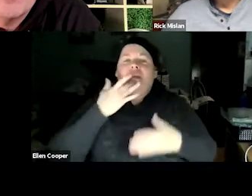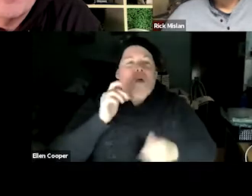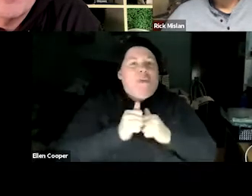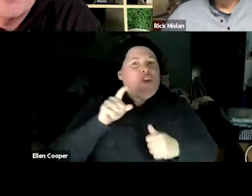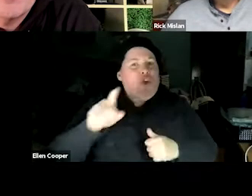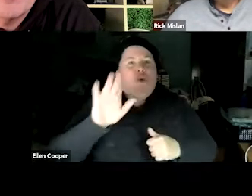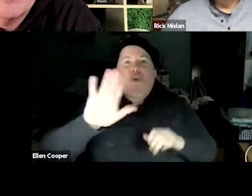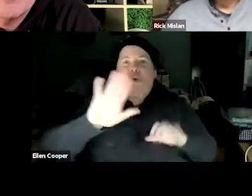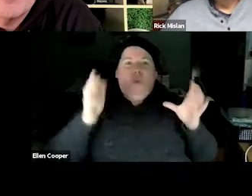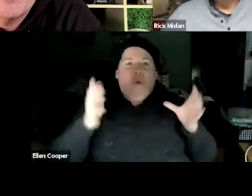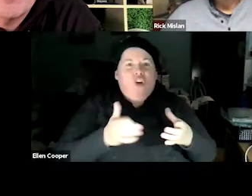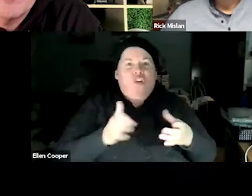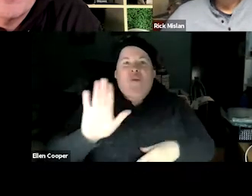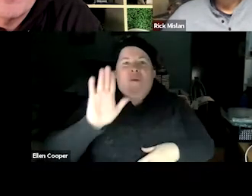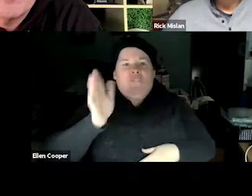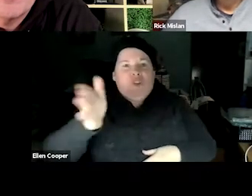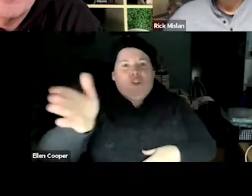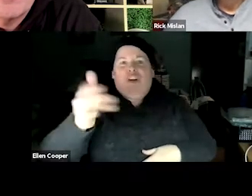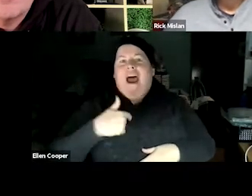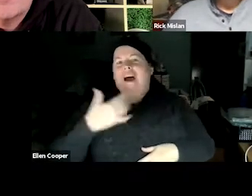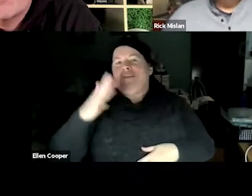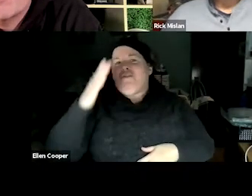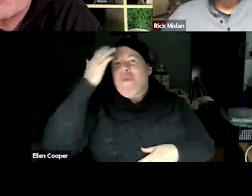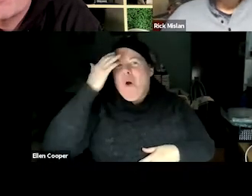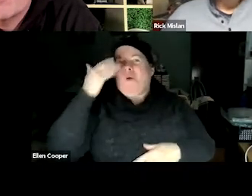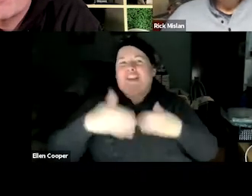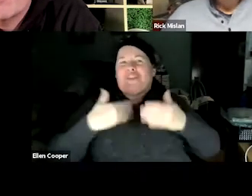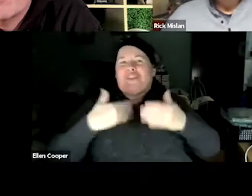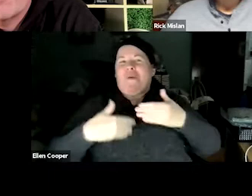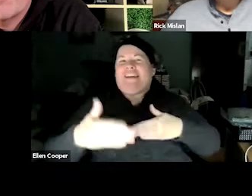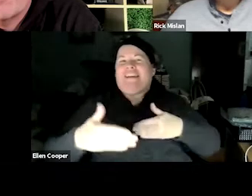Rick Mislan: And I know you know it's it's still going. And you're busy as can be. And